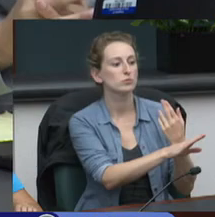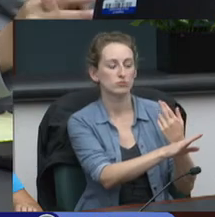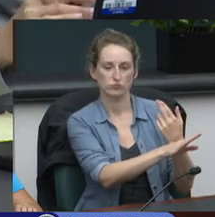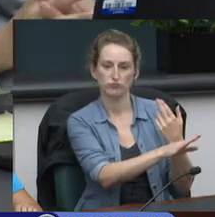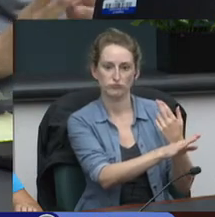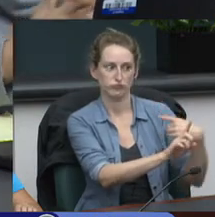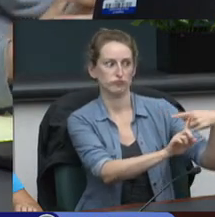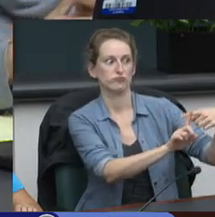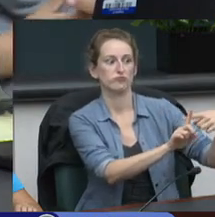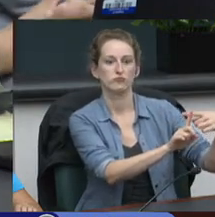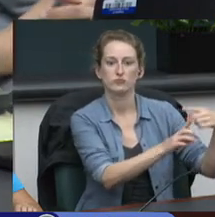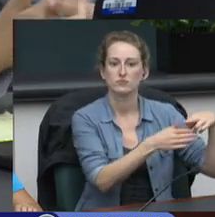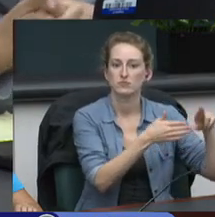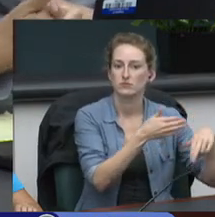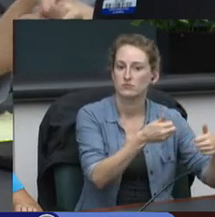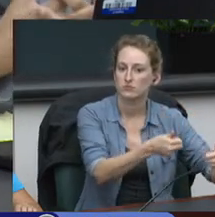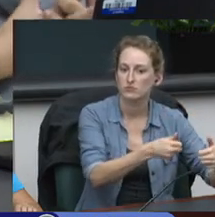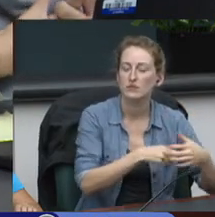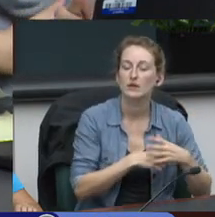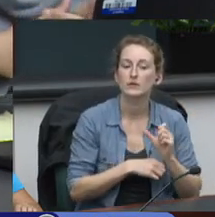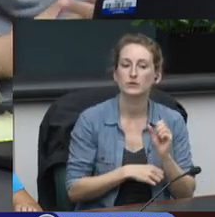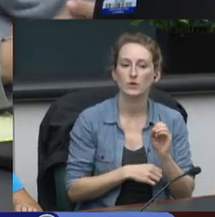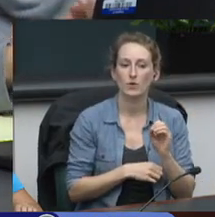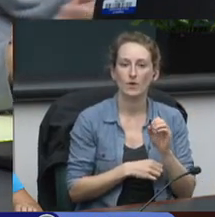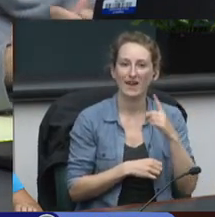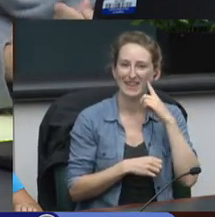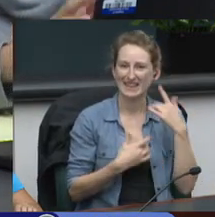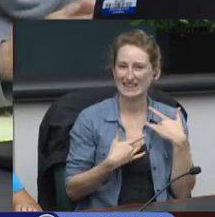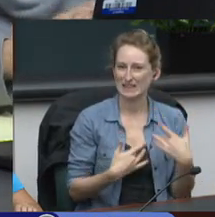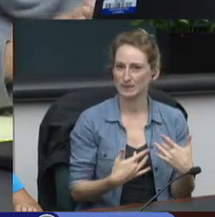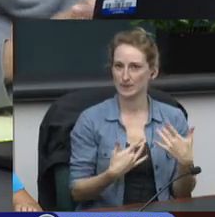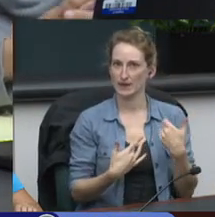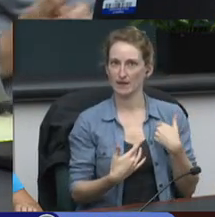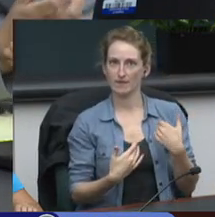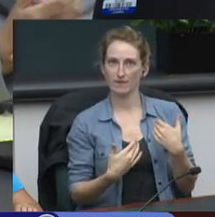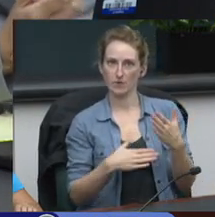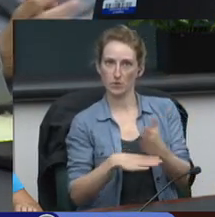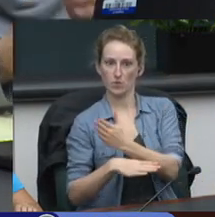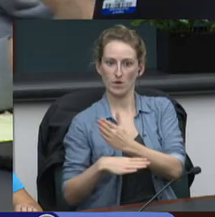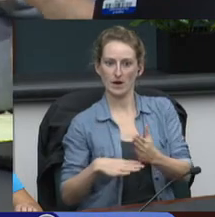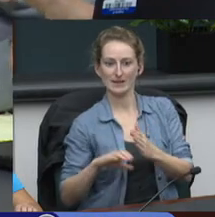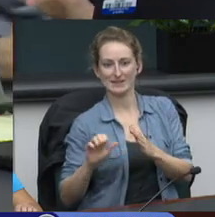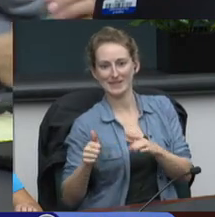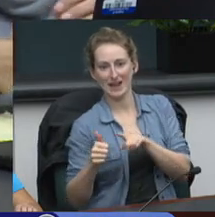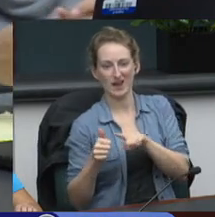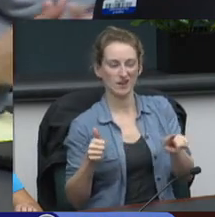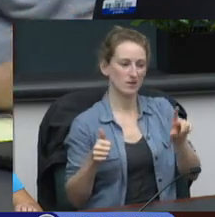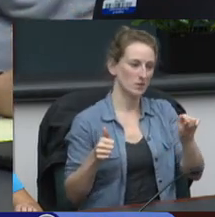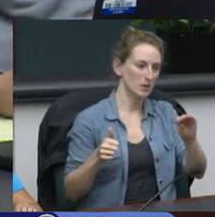requirements kind of depends on your market conditions you have to make the